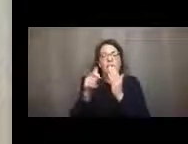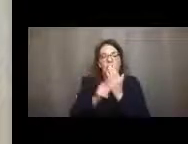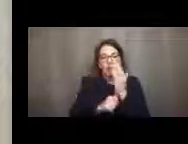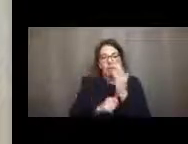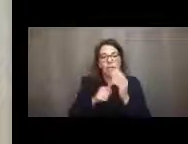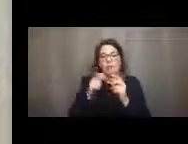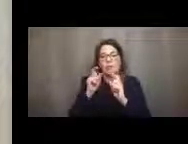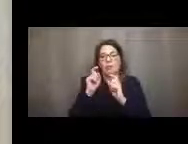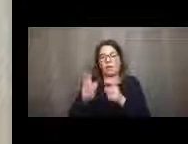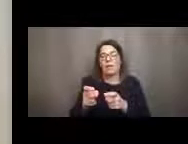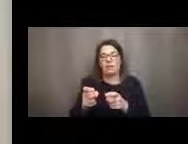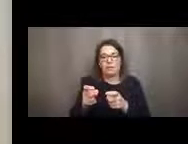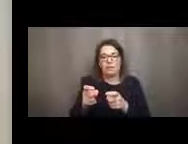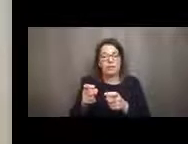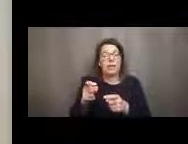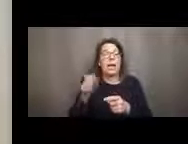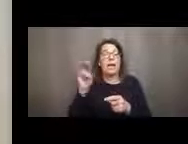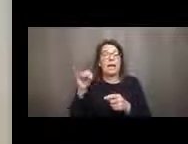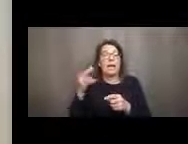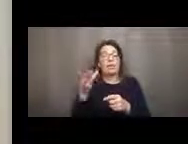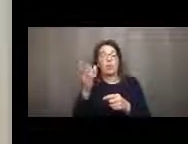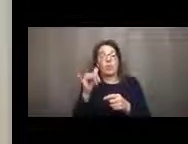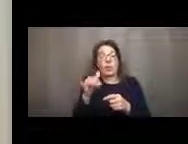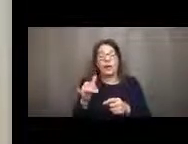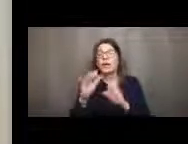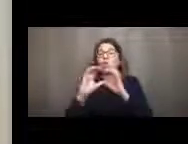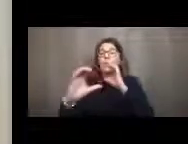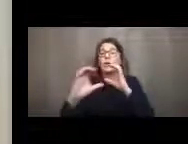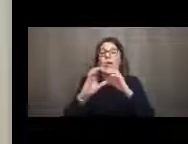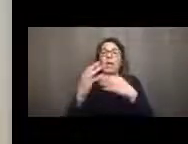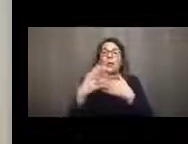This is NIH's way to communicate with the extramural community